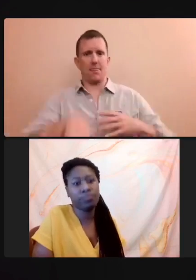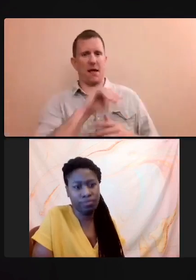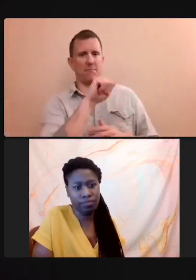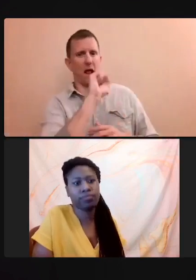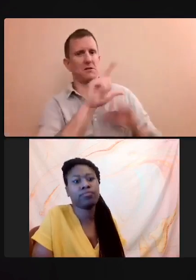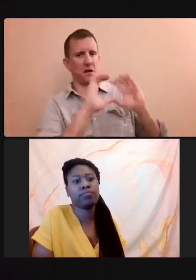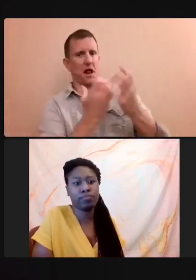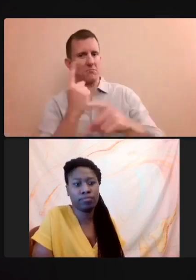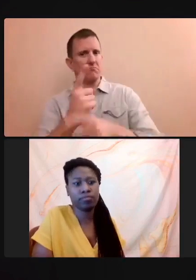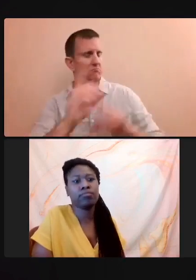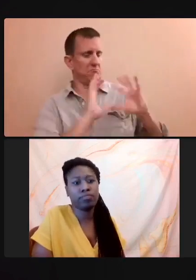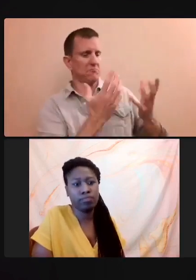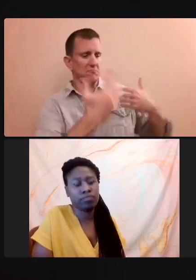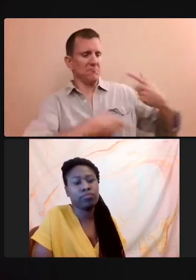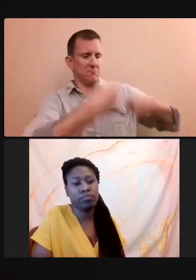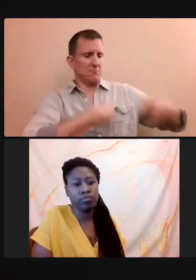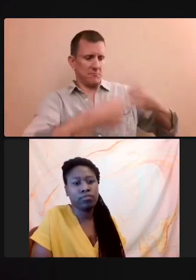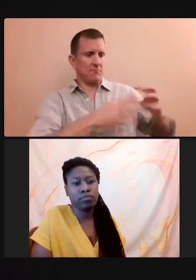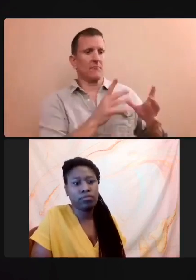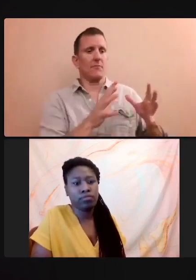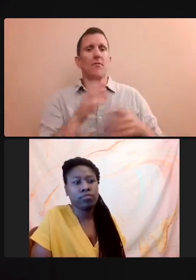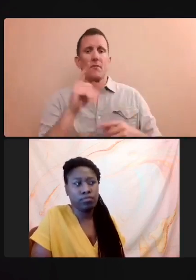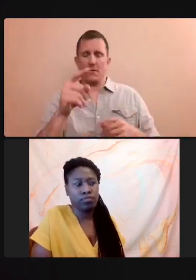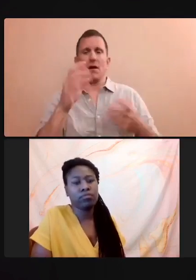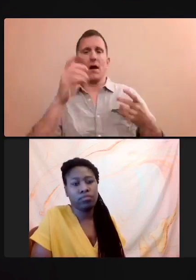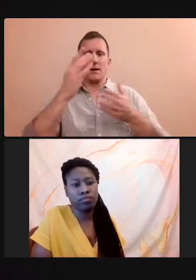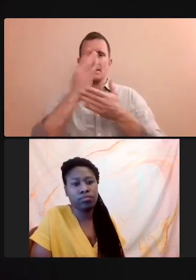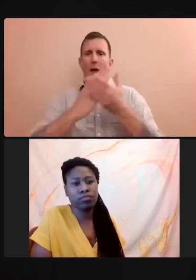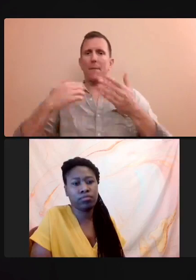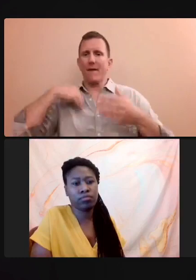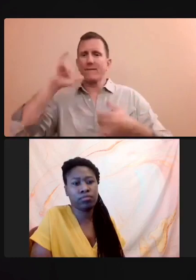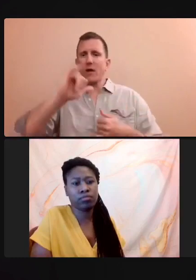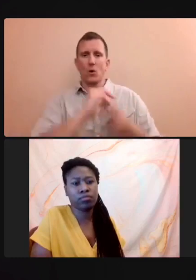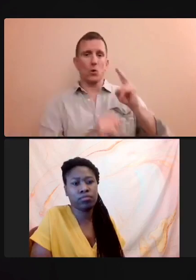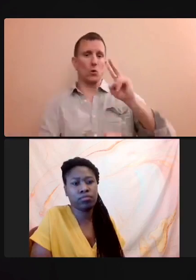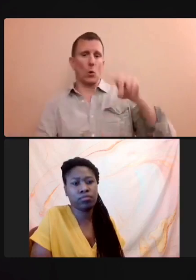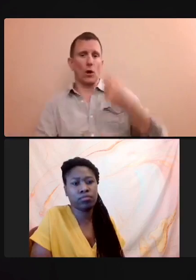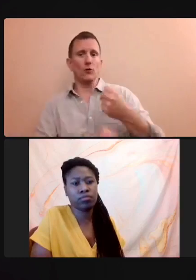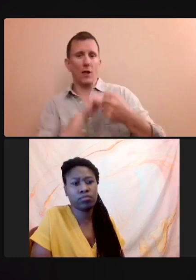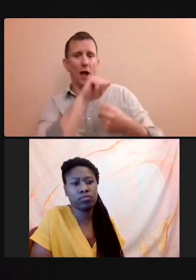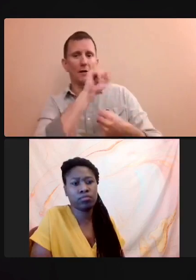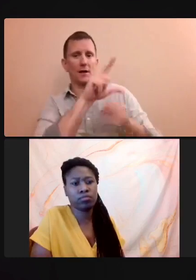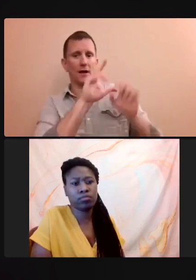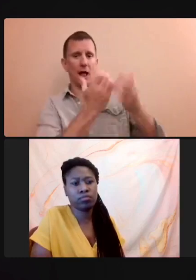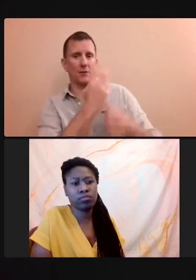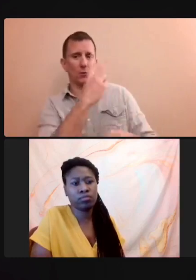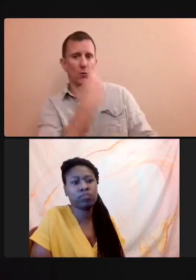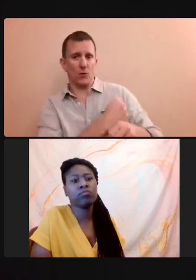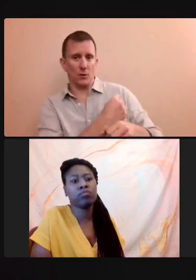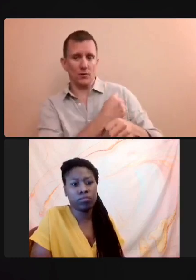I know at my job there is, you know, for instance, we'll say, you know, we'll recommend why don't you take ASL, right?